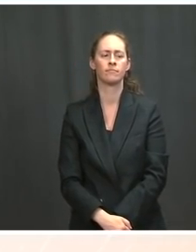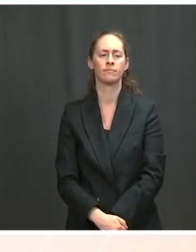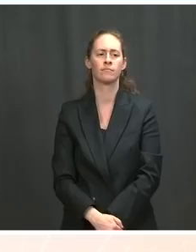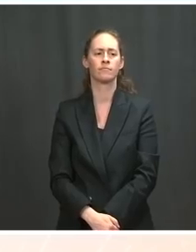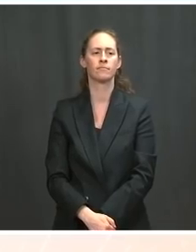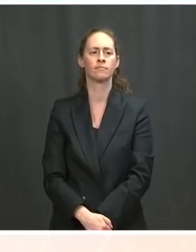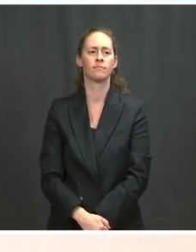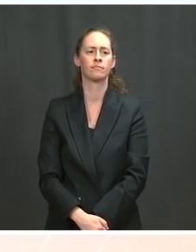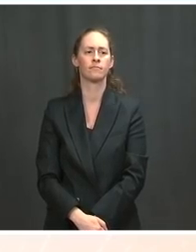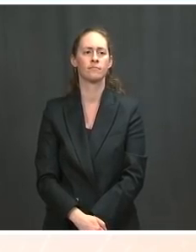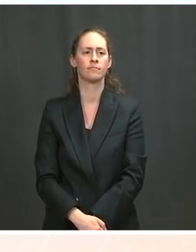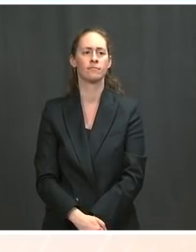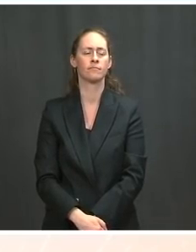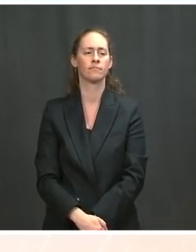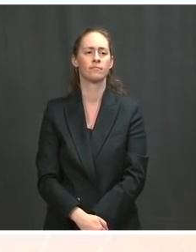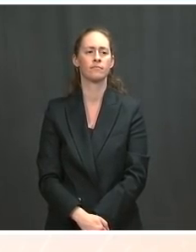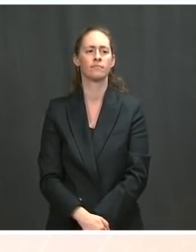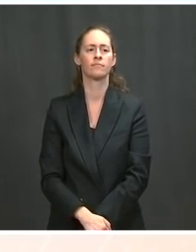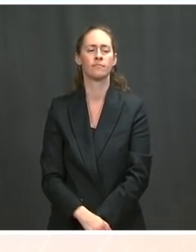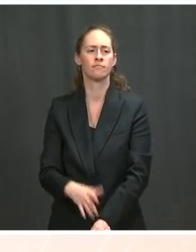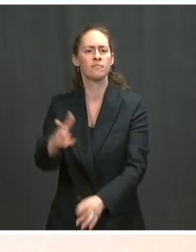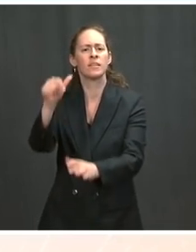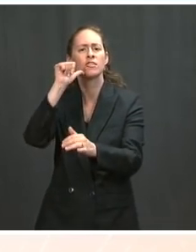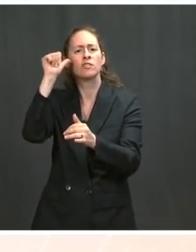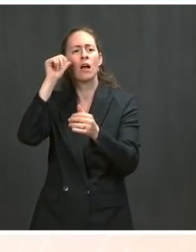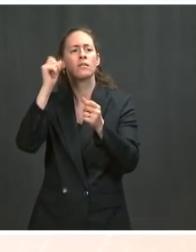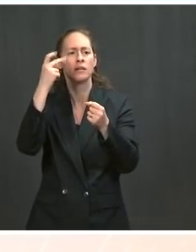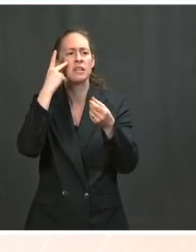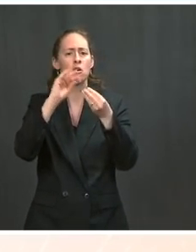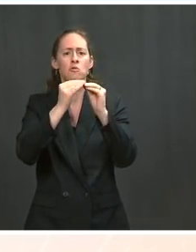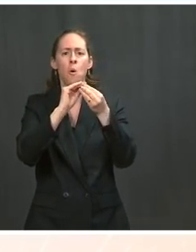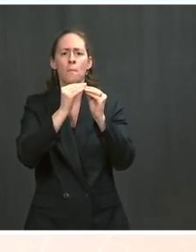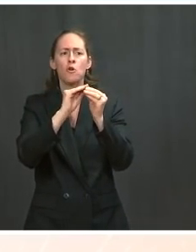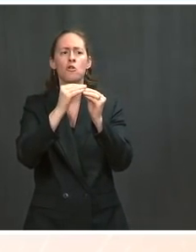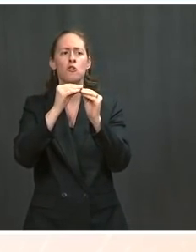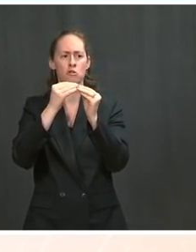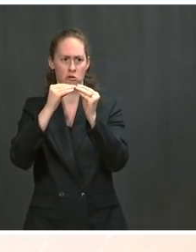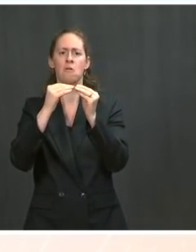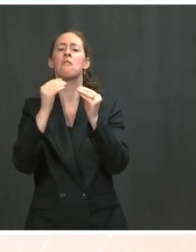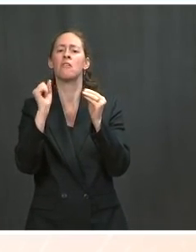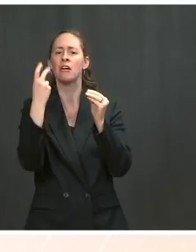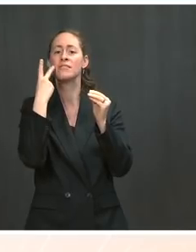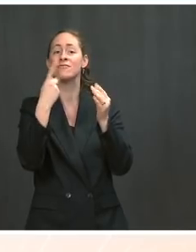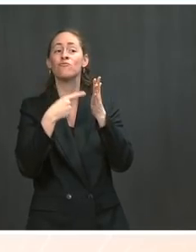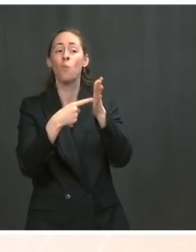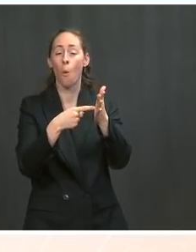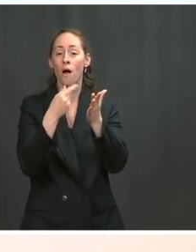the reality of an economy that's rapidly turning back on because of a successful economic strategy.